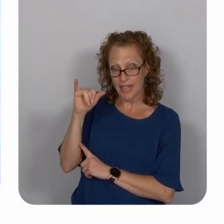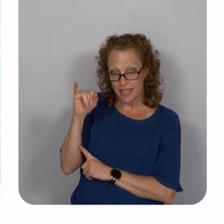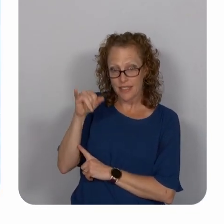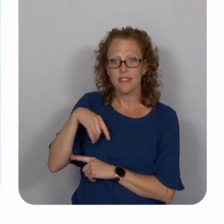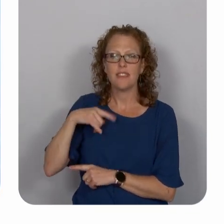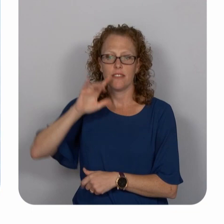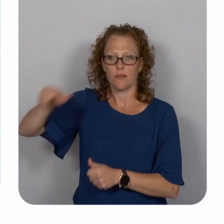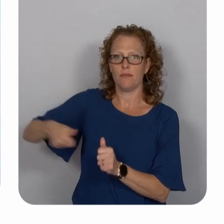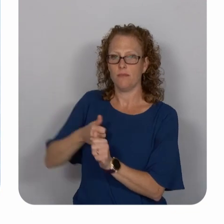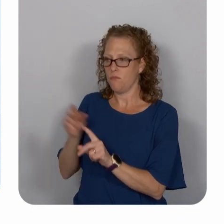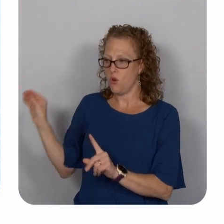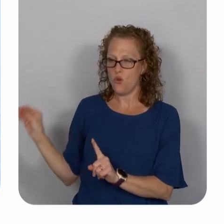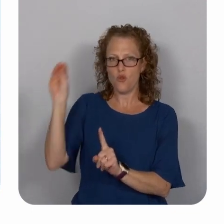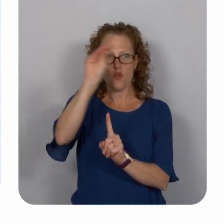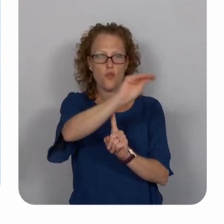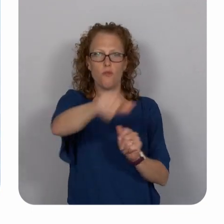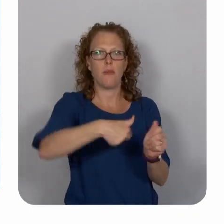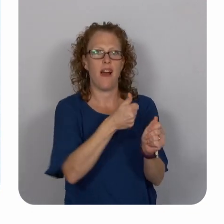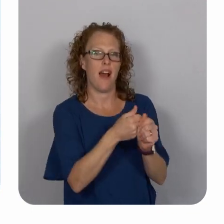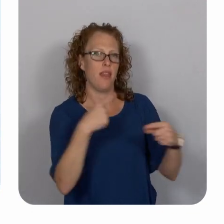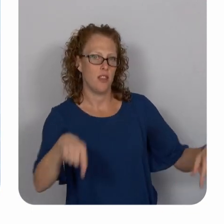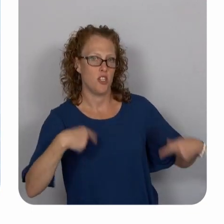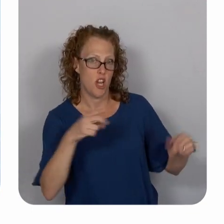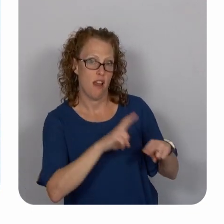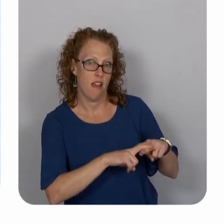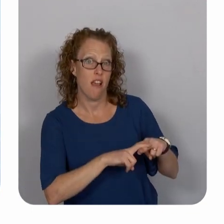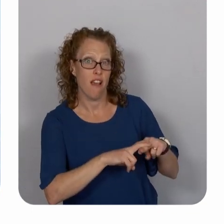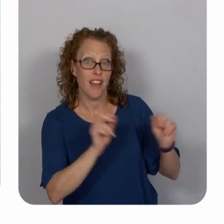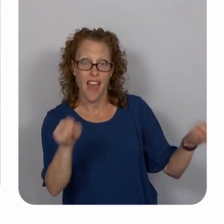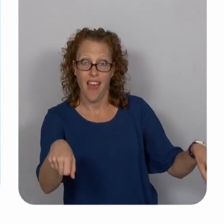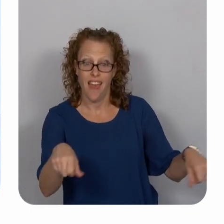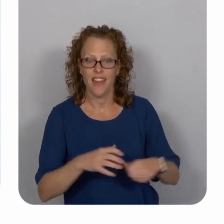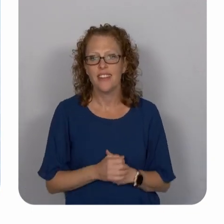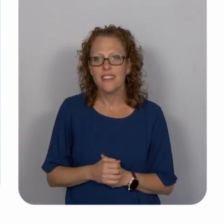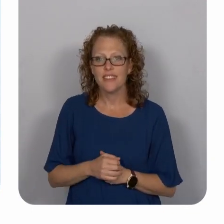That’s called dynamic occlusions, and you can do it now in your apps.